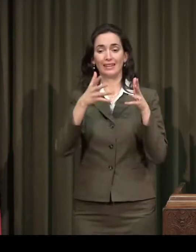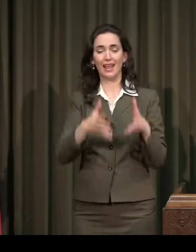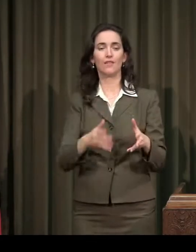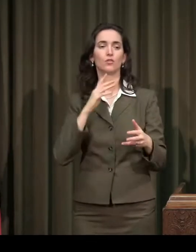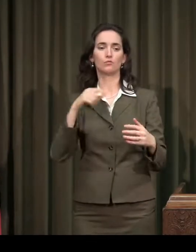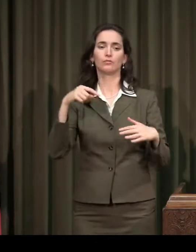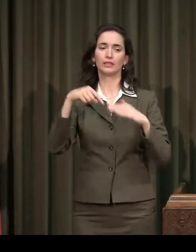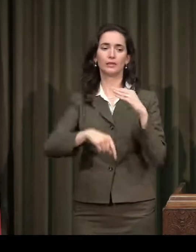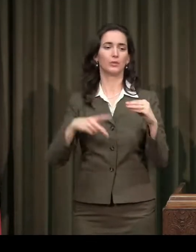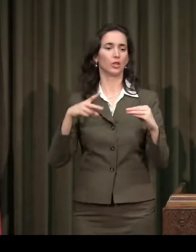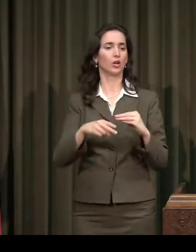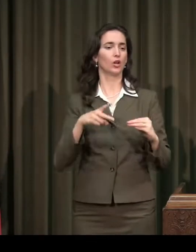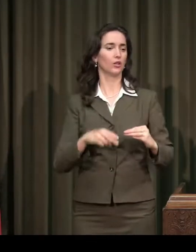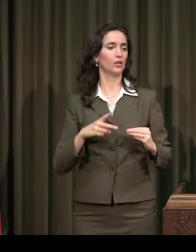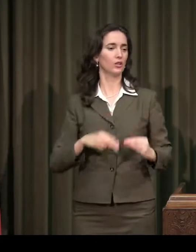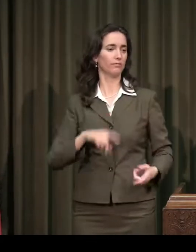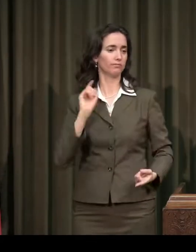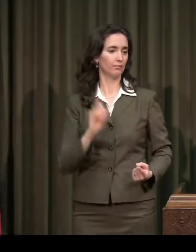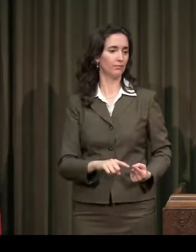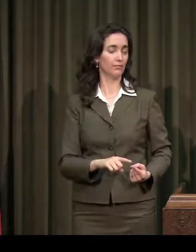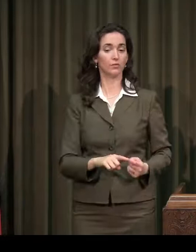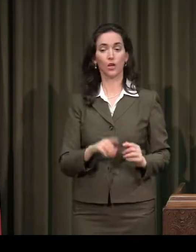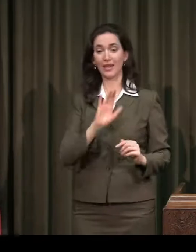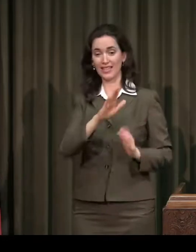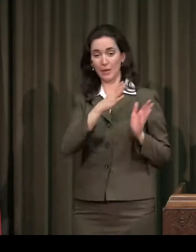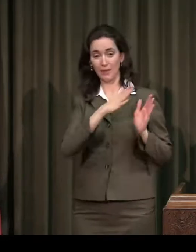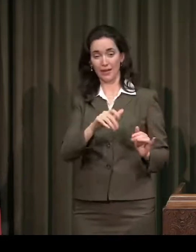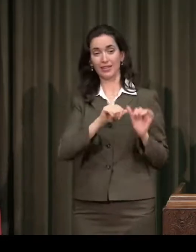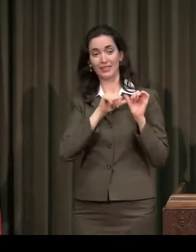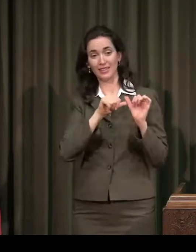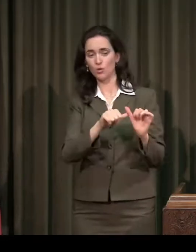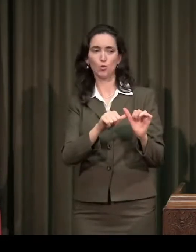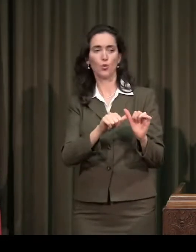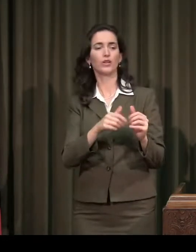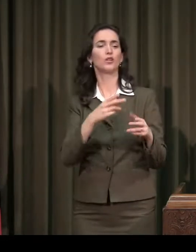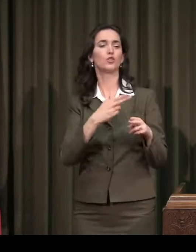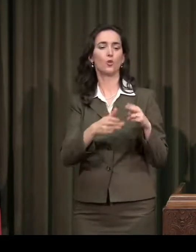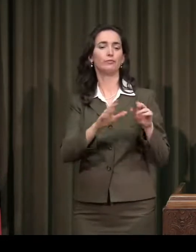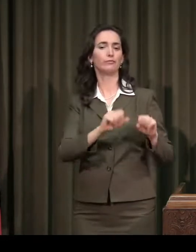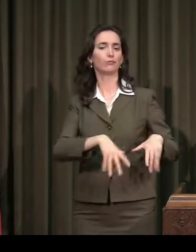that's not a plan that he stuck with very long but as we found out after the